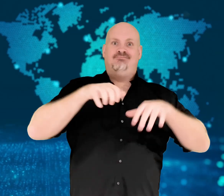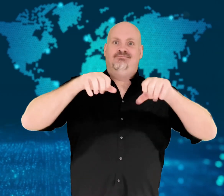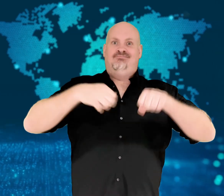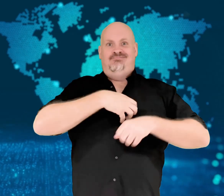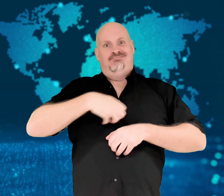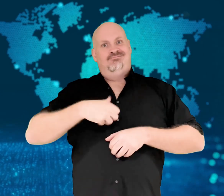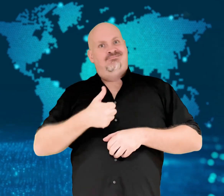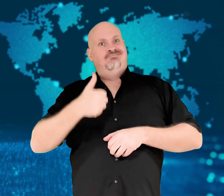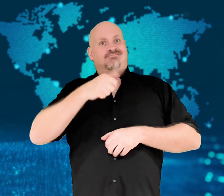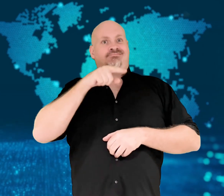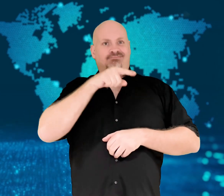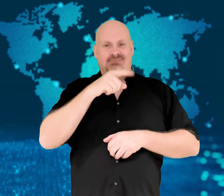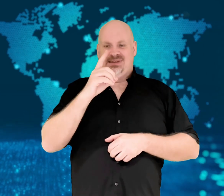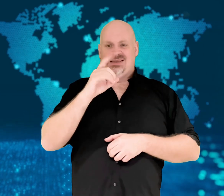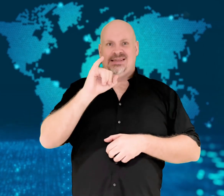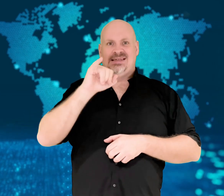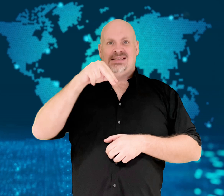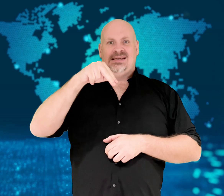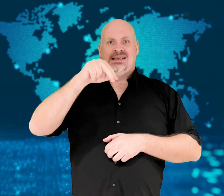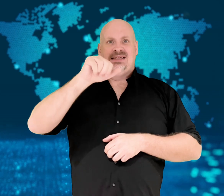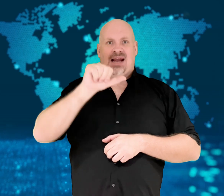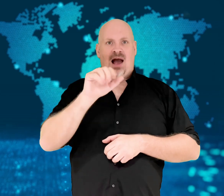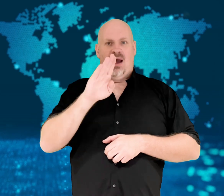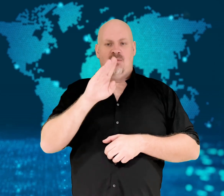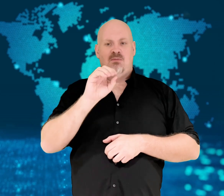Boluarte has refused to step down.